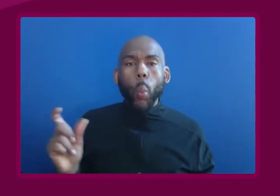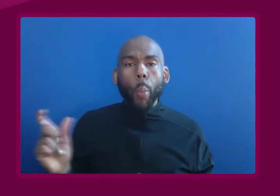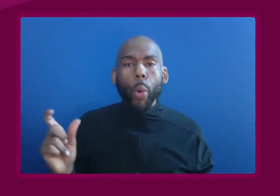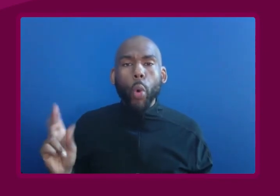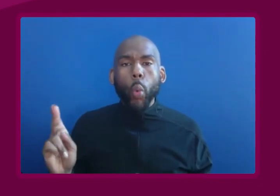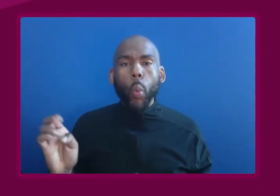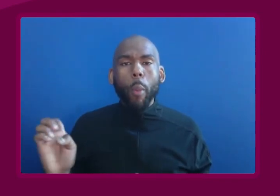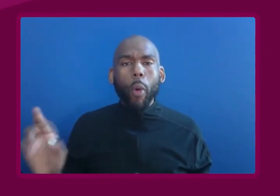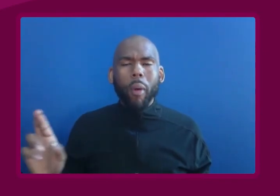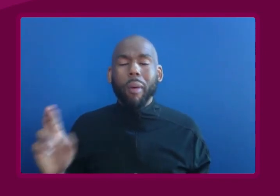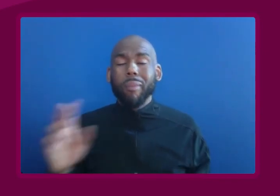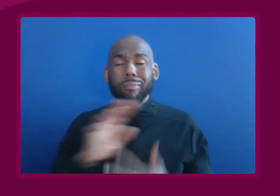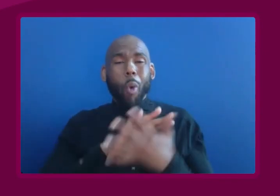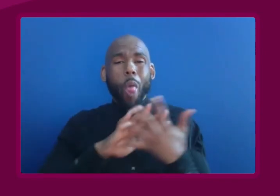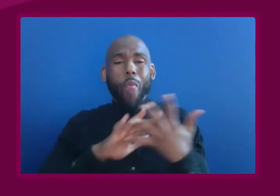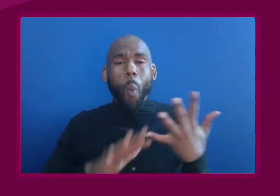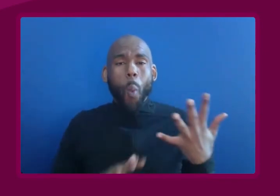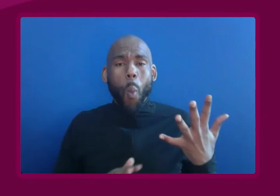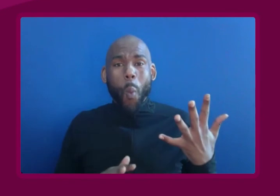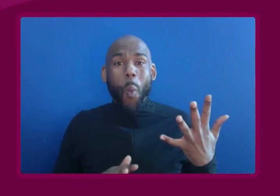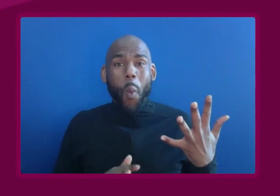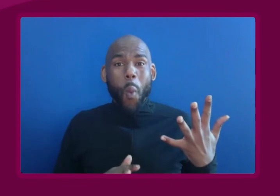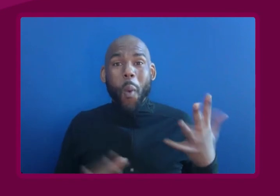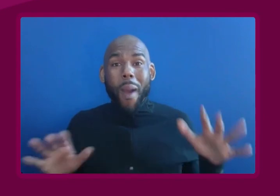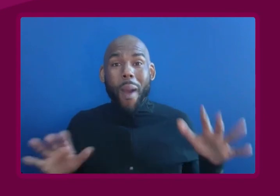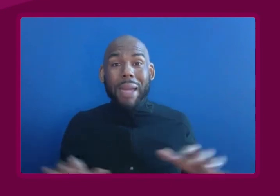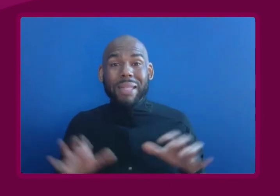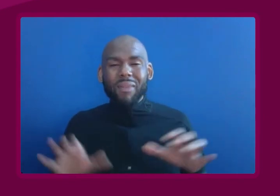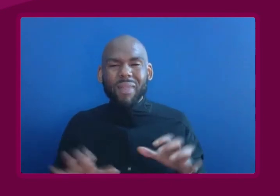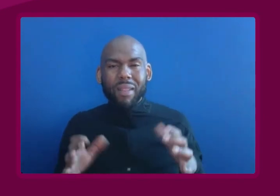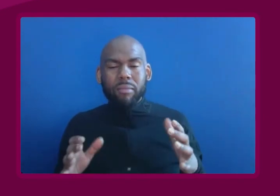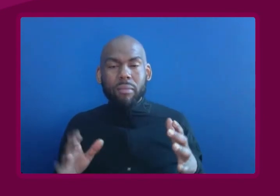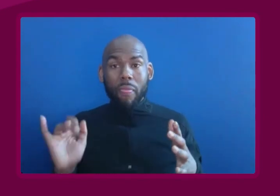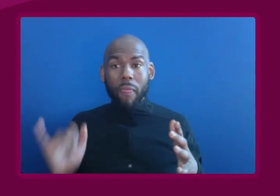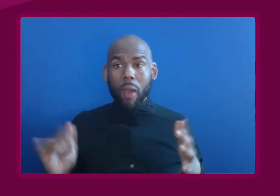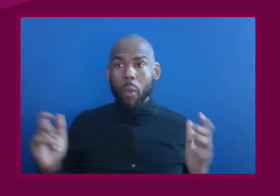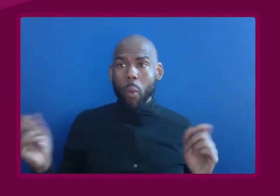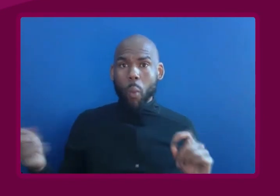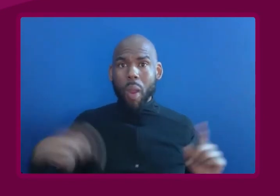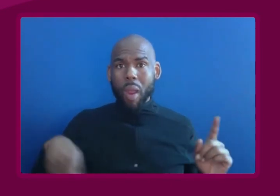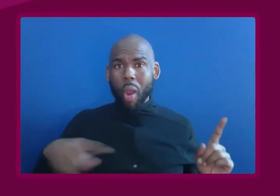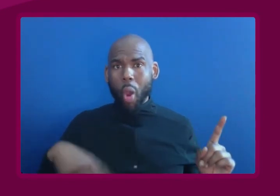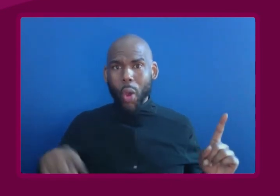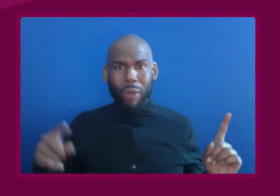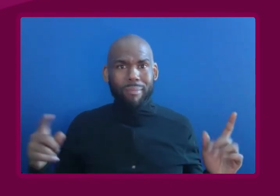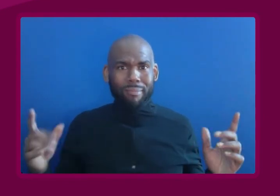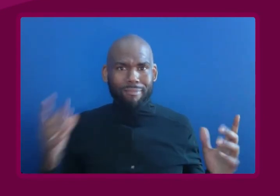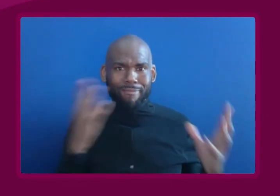All of those things are activities that we all do.